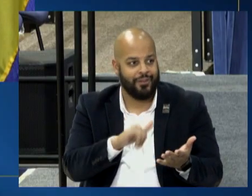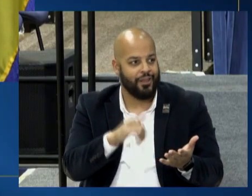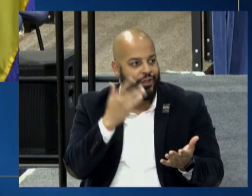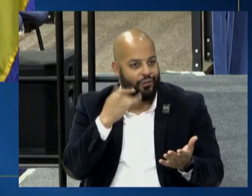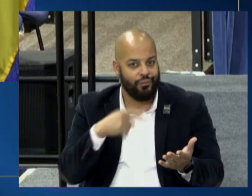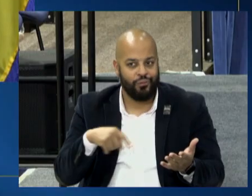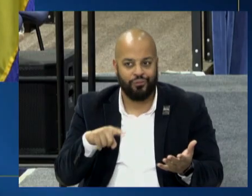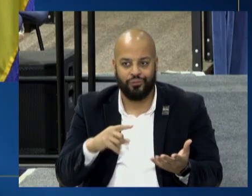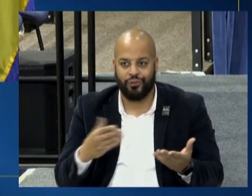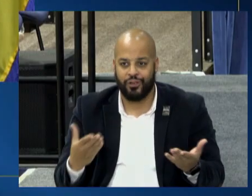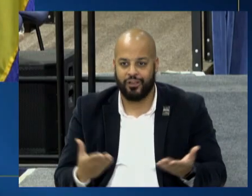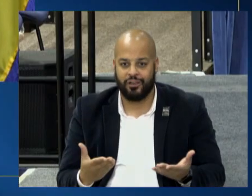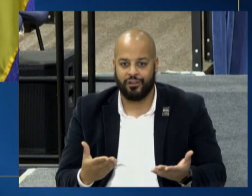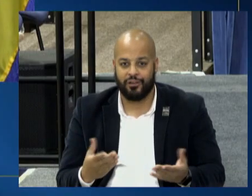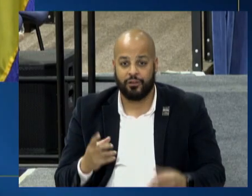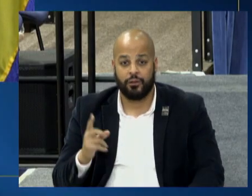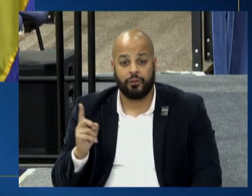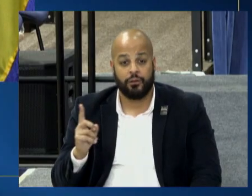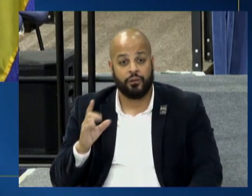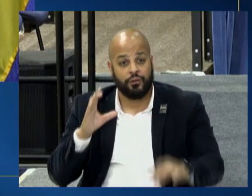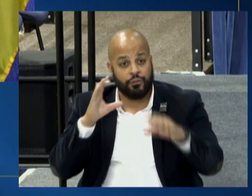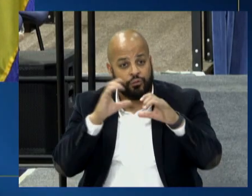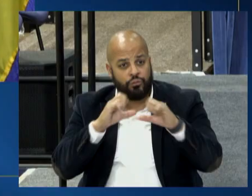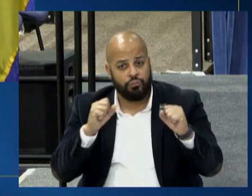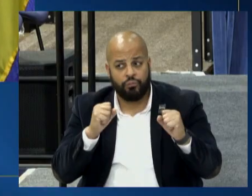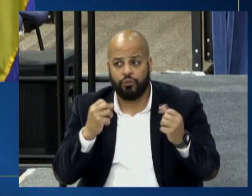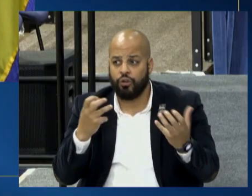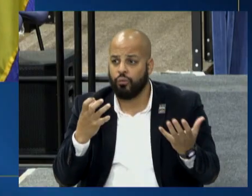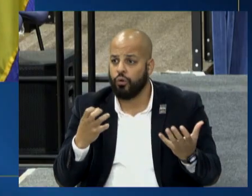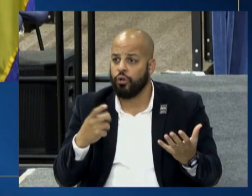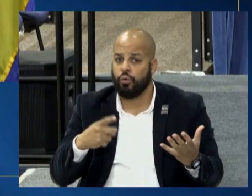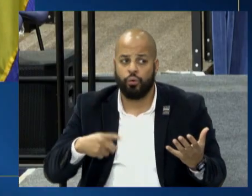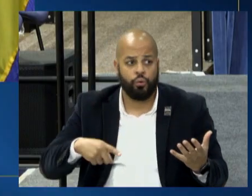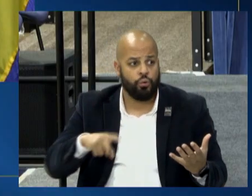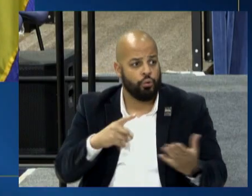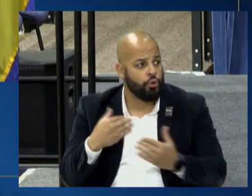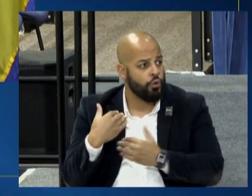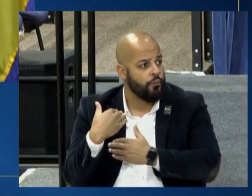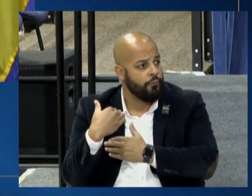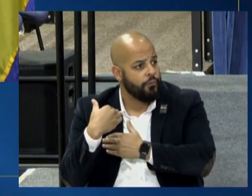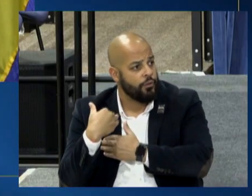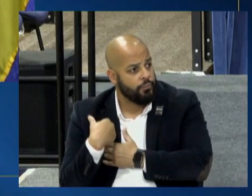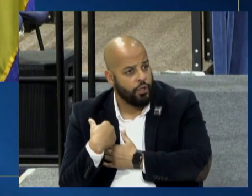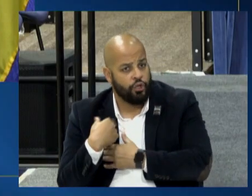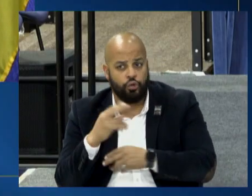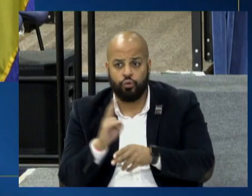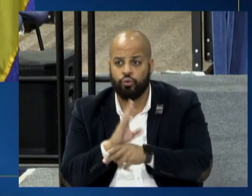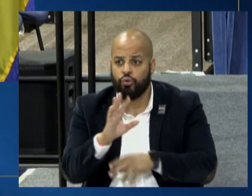The President is looking to you to carry this mantle forward, to use your expertise to advance